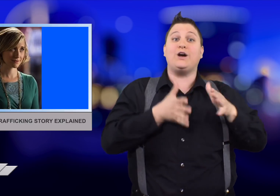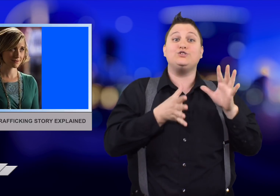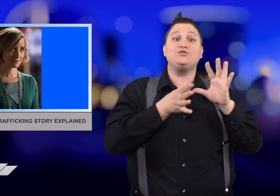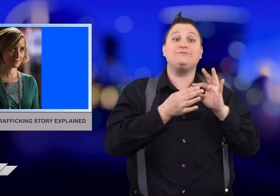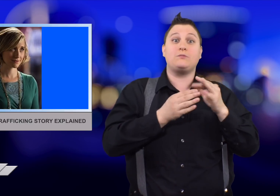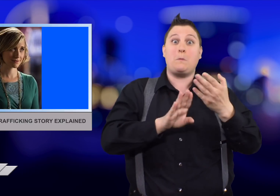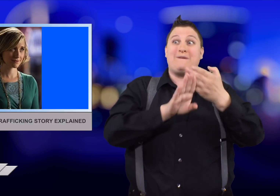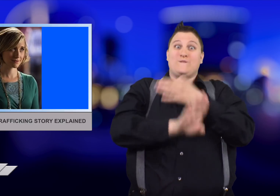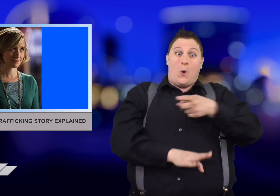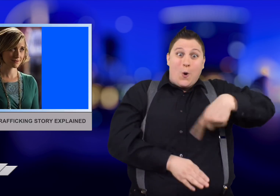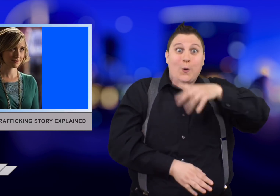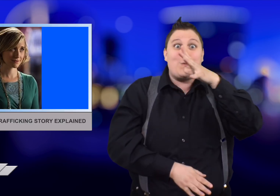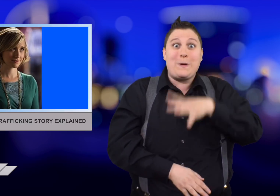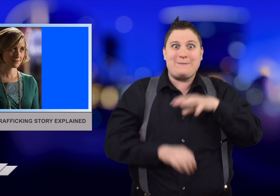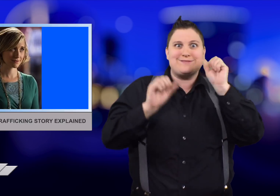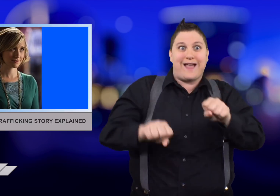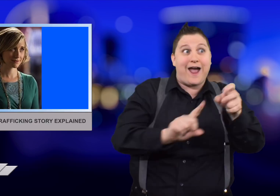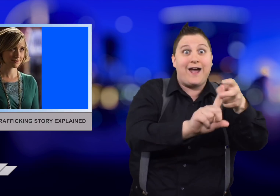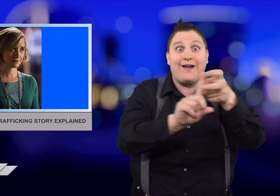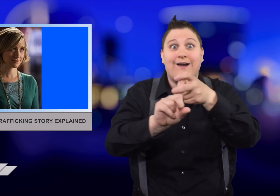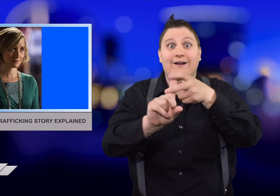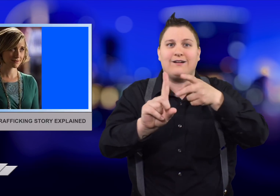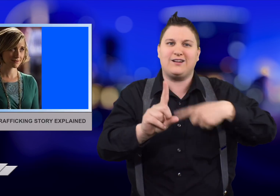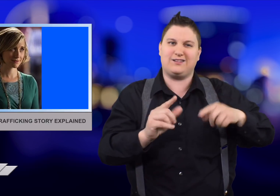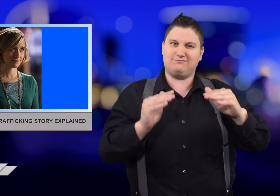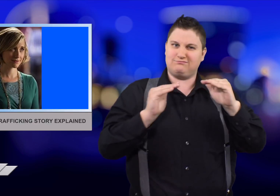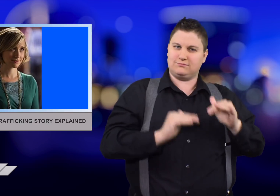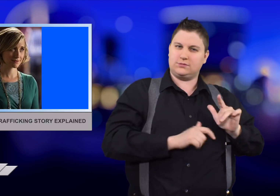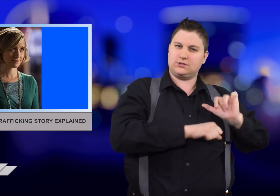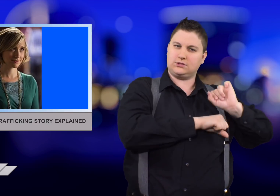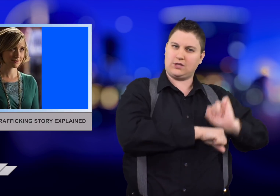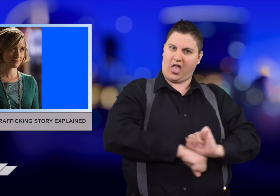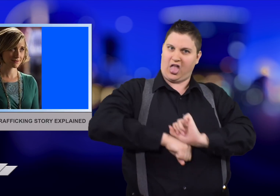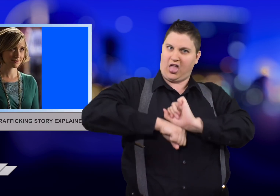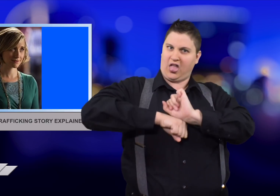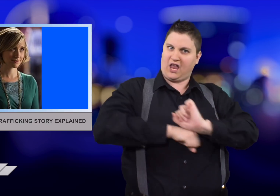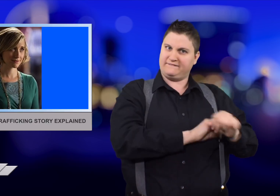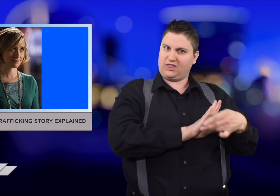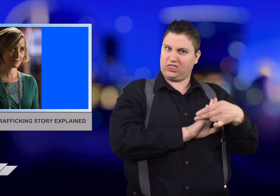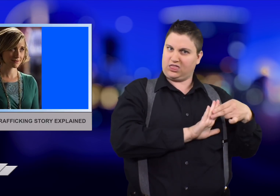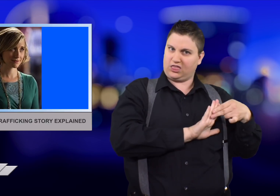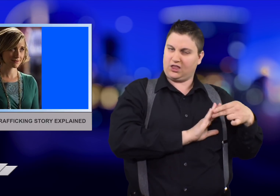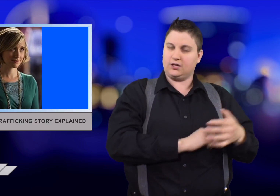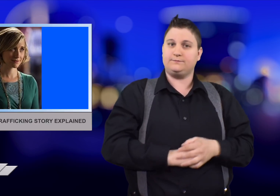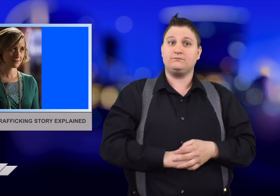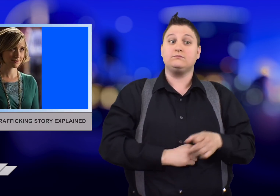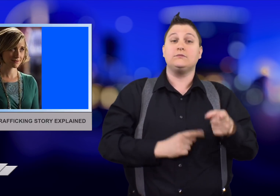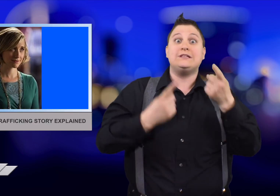Investigators say until women recruited others, they were called "slaves."